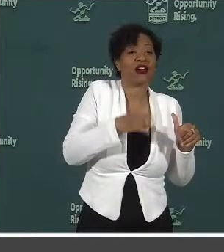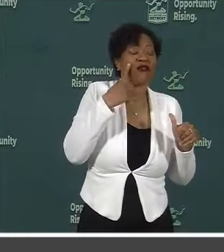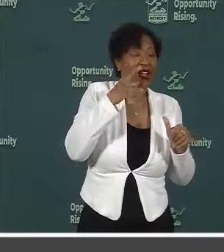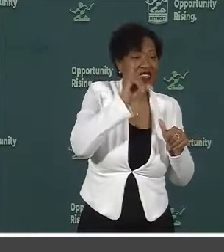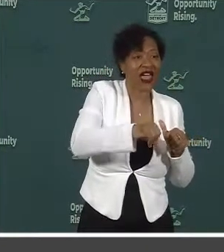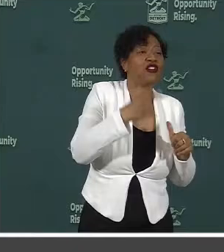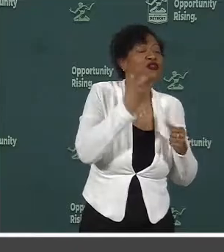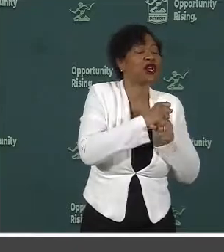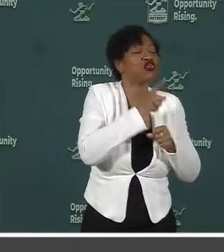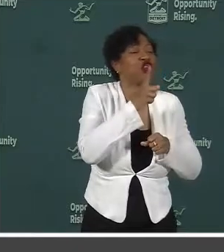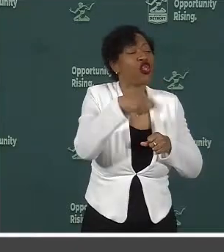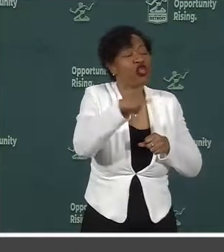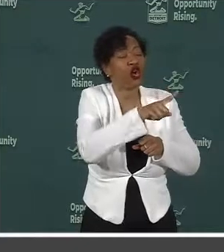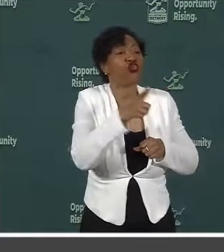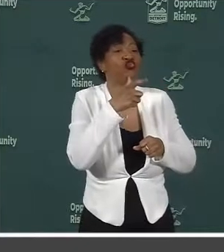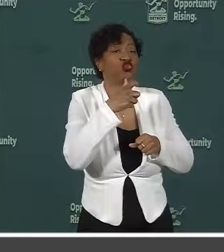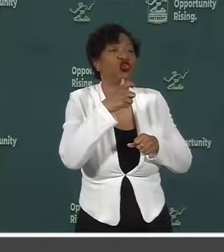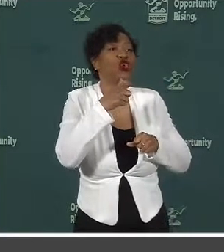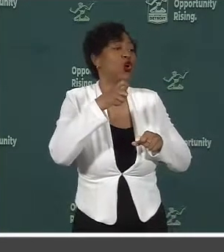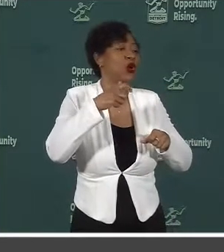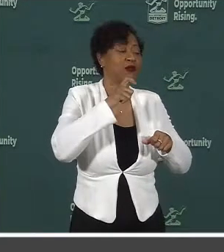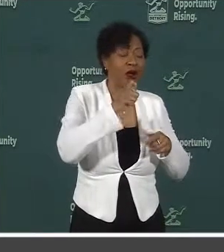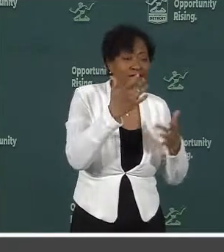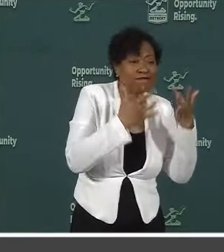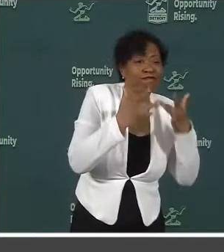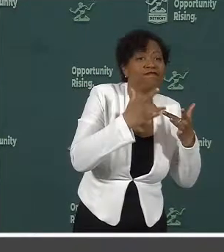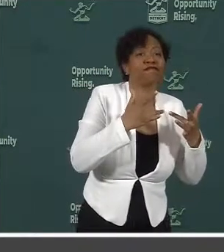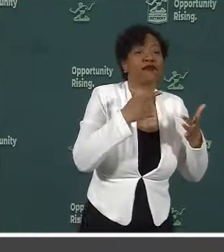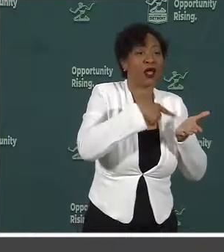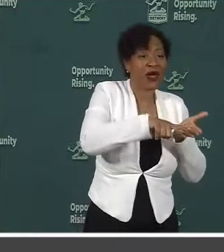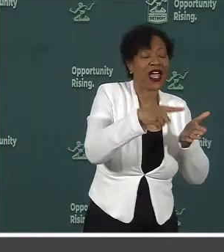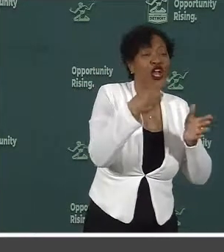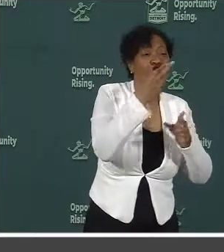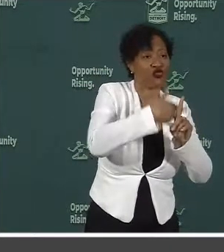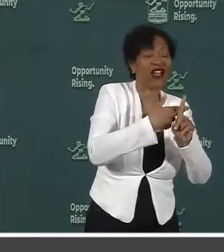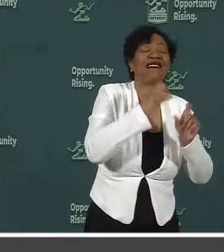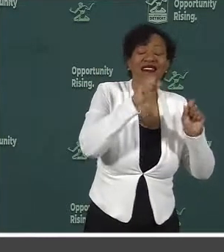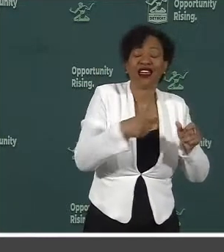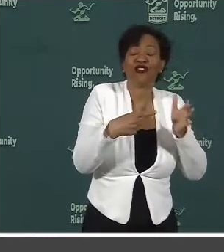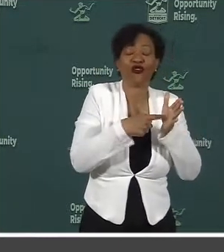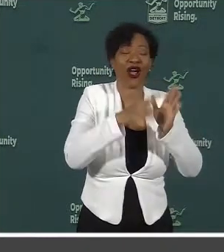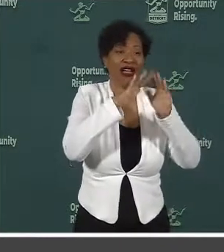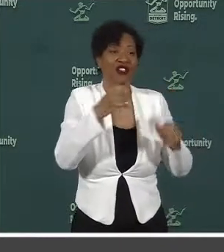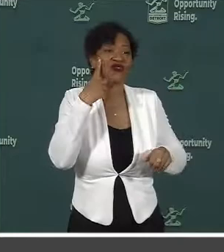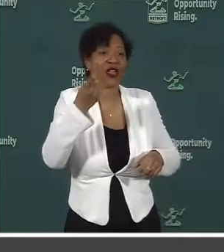BEGINNING TO GET LEE PLAZA RENOVATED AND TO MAKE SURE THAT HOUSING IS AVAILABLE FOR OUR LOWER INCOME RESIDENTS TO HAVE